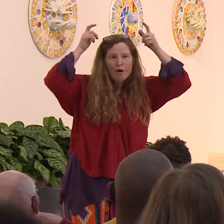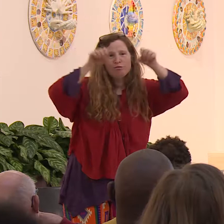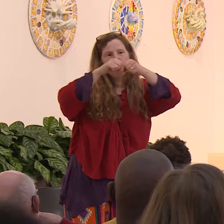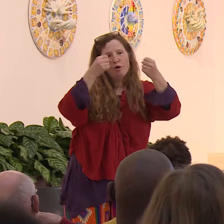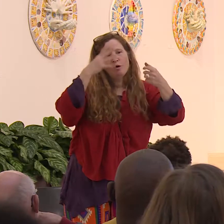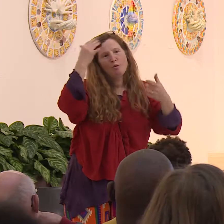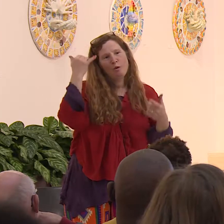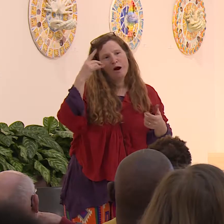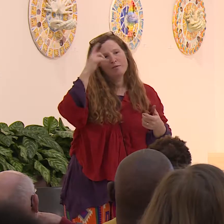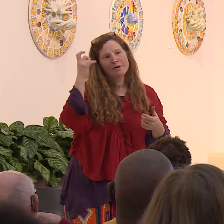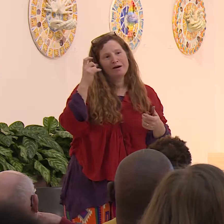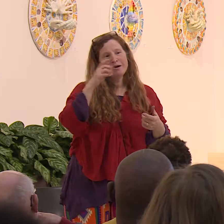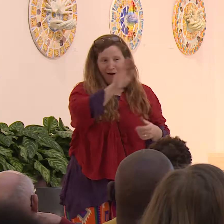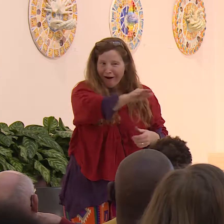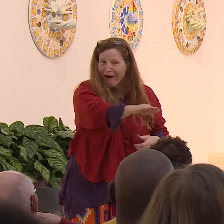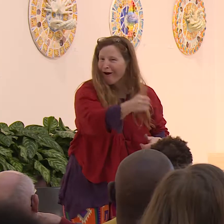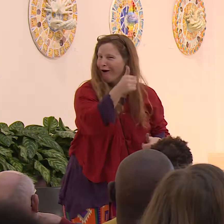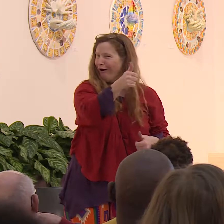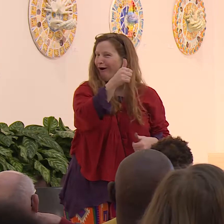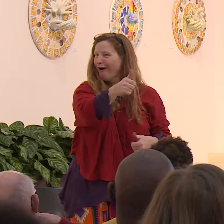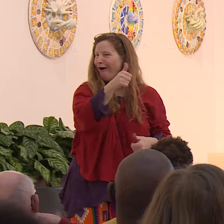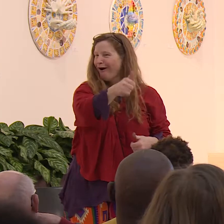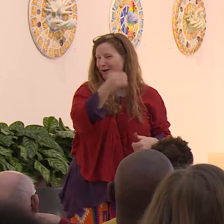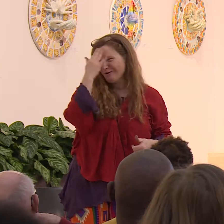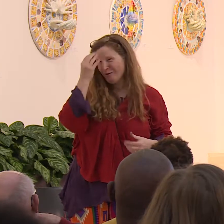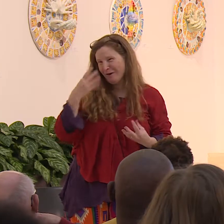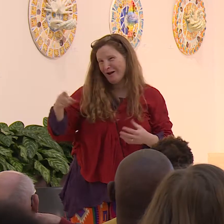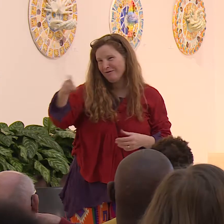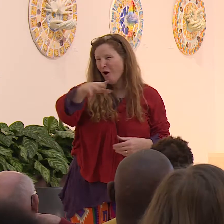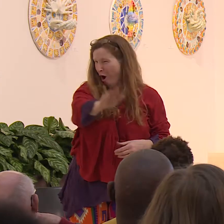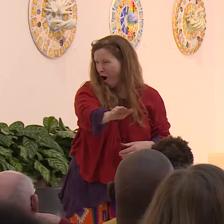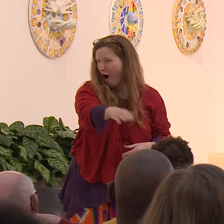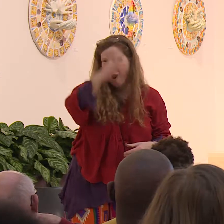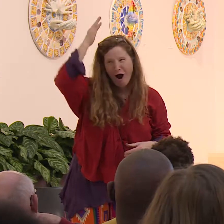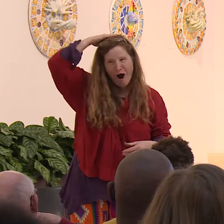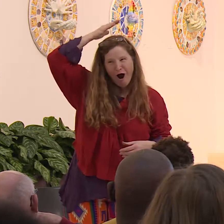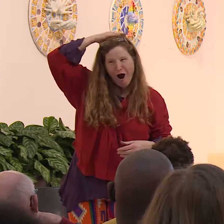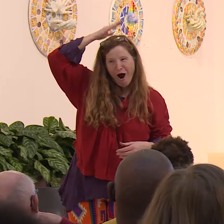which is showing kind of a deadness, a lack of vitality.